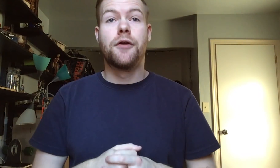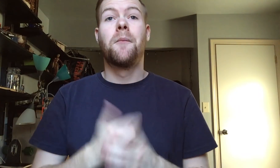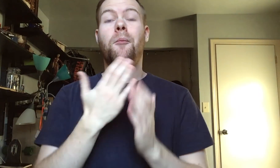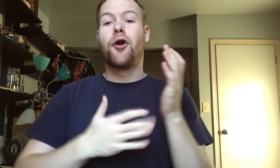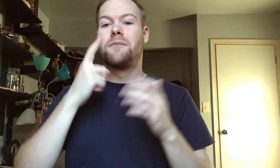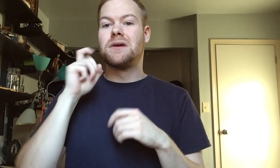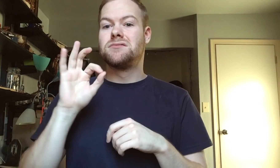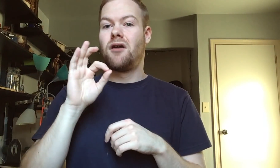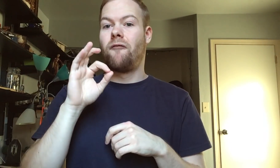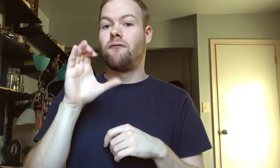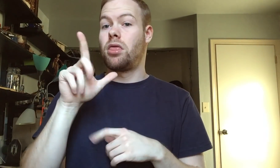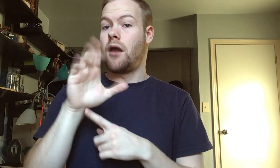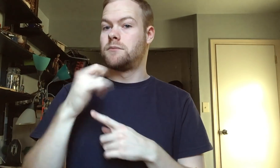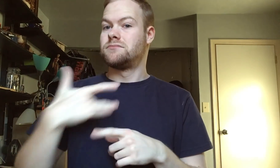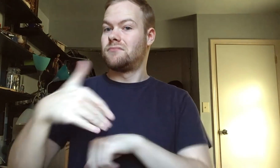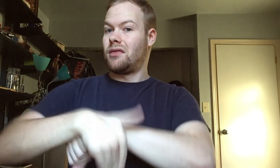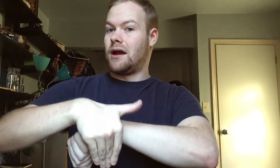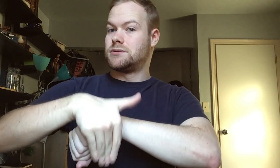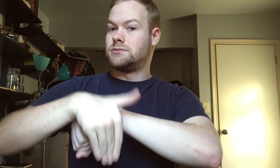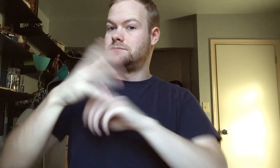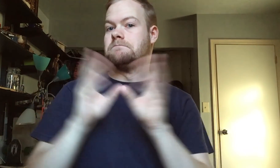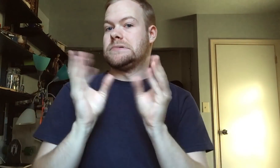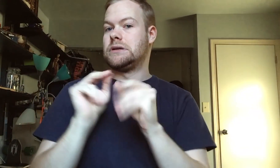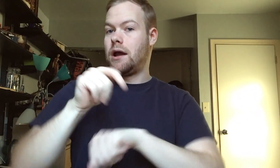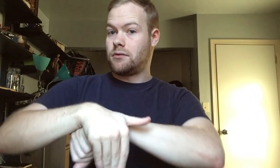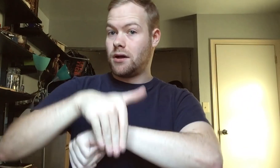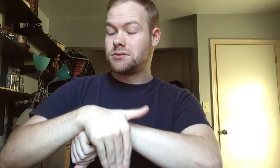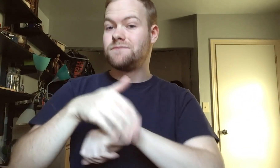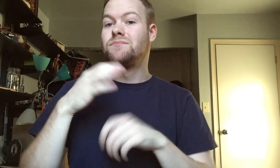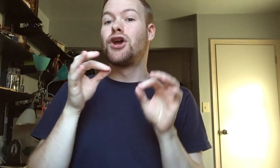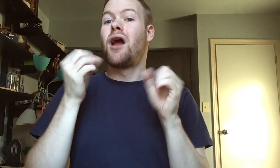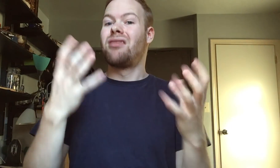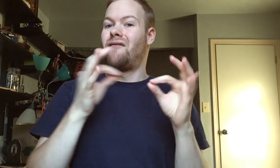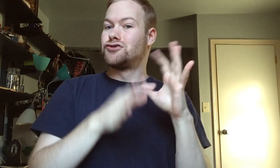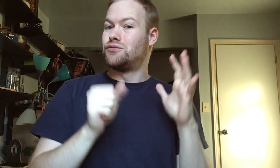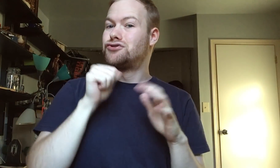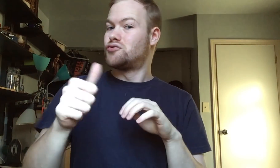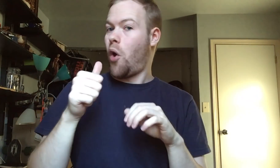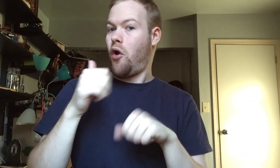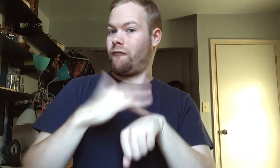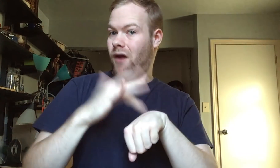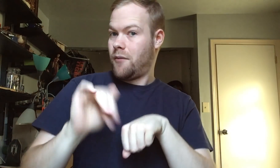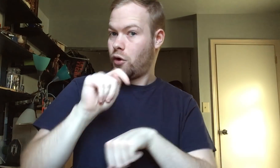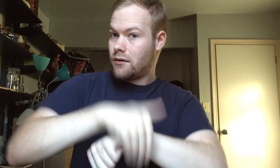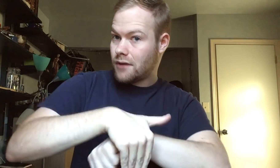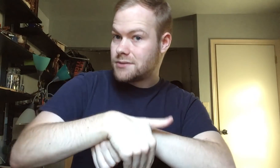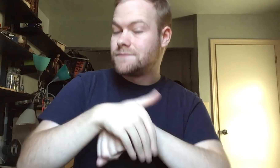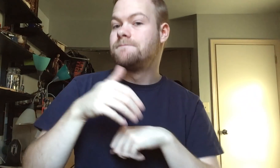Part of it is because of clubs tending to have meetings at night. A lot of interpreters aren’t available at night.